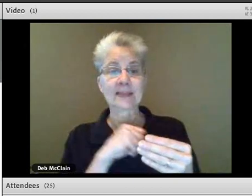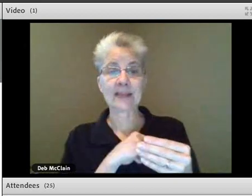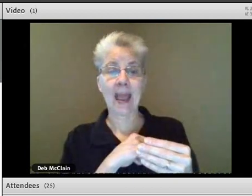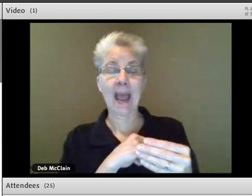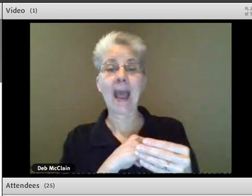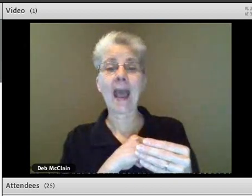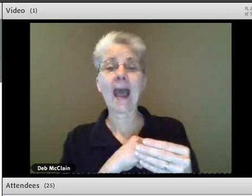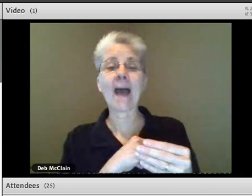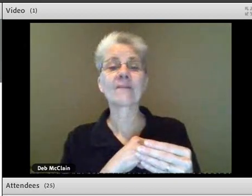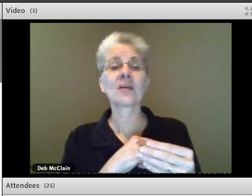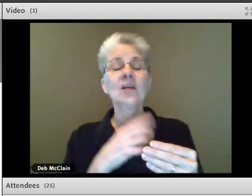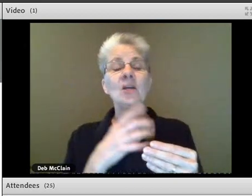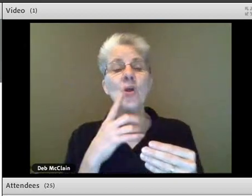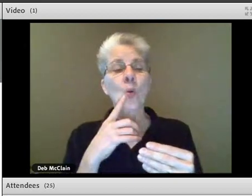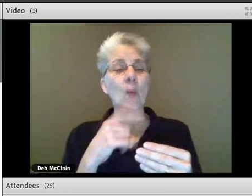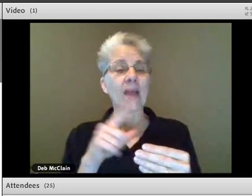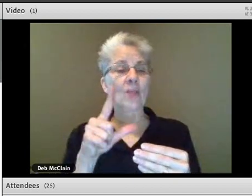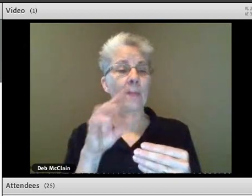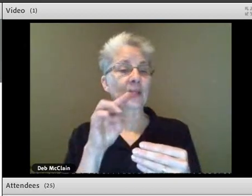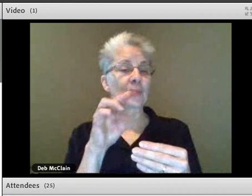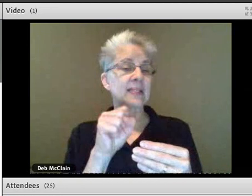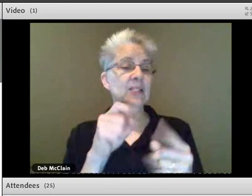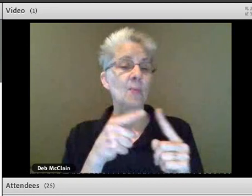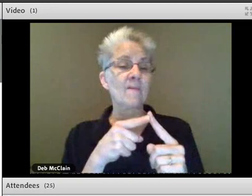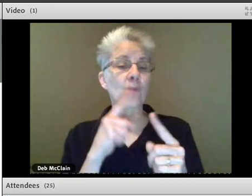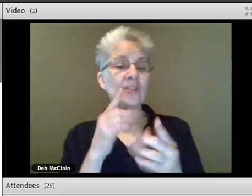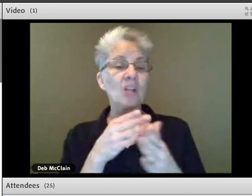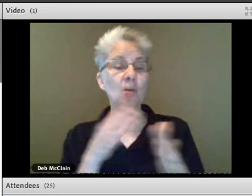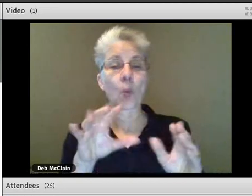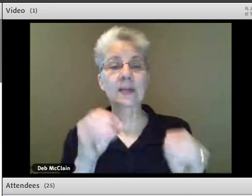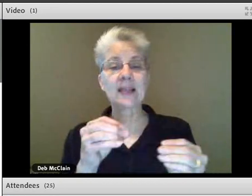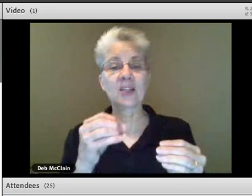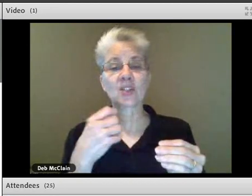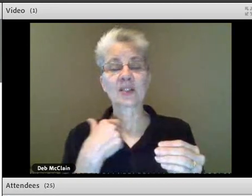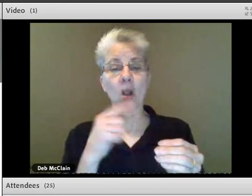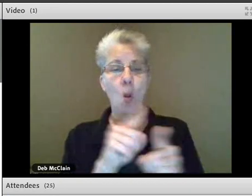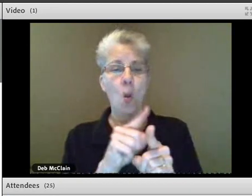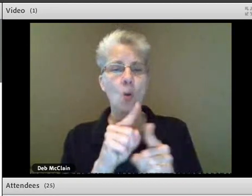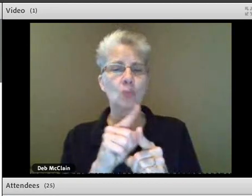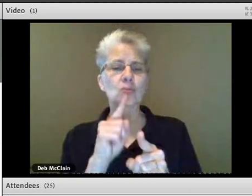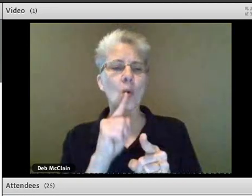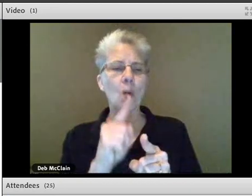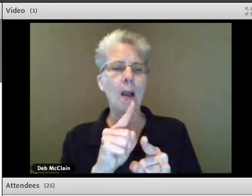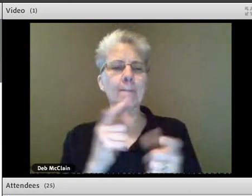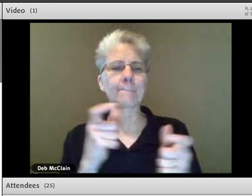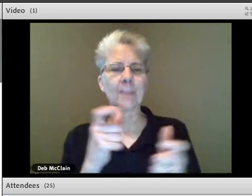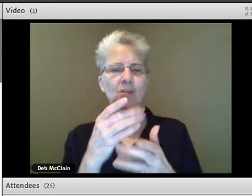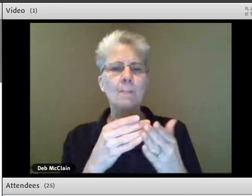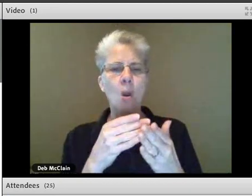When we've implemented learning management systems for different organizations, there's also a major boost in morale